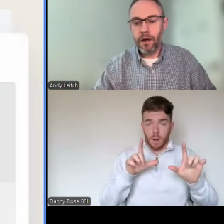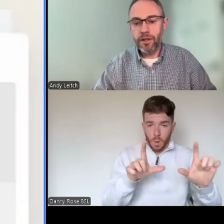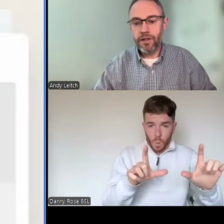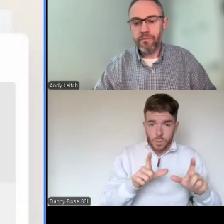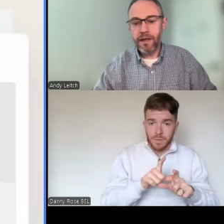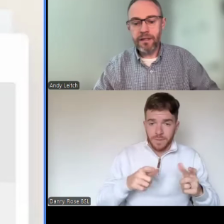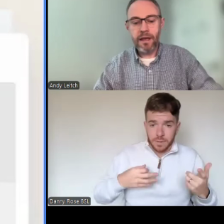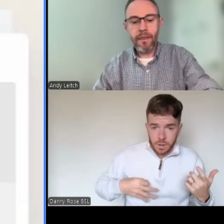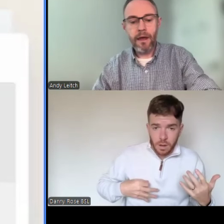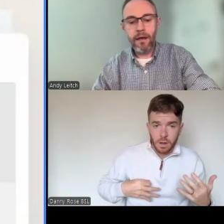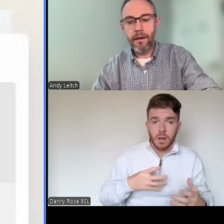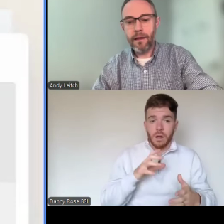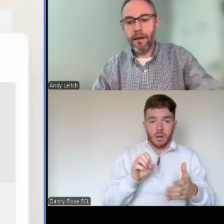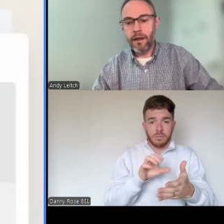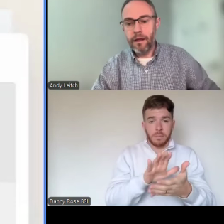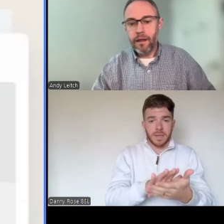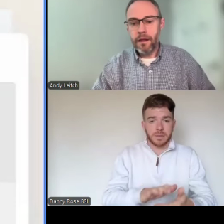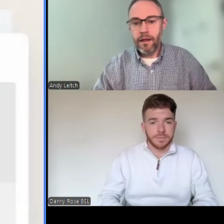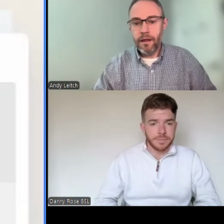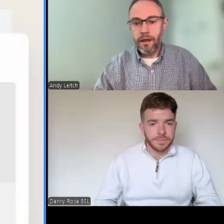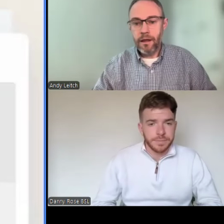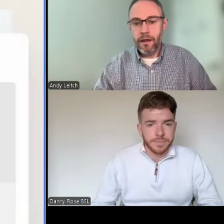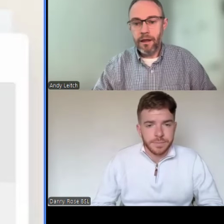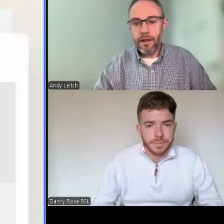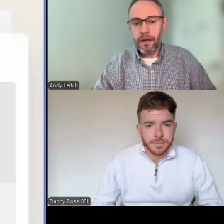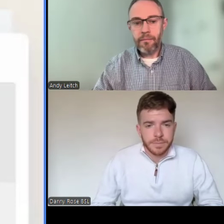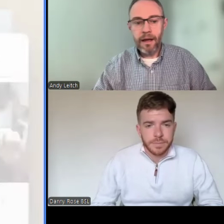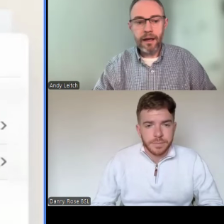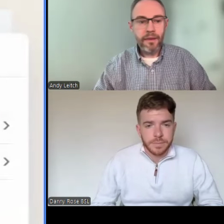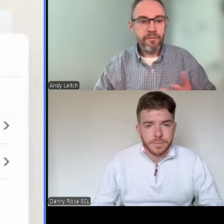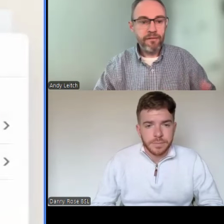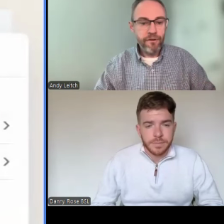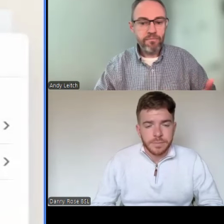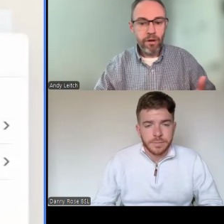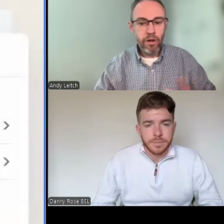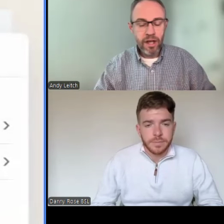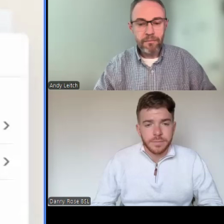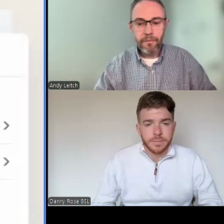I just paste that in there and click Back. That's my first block done.